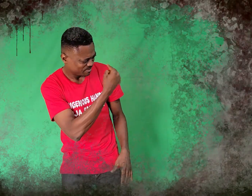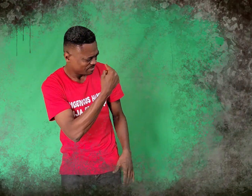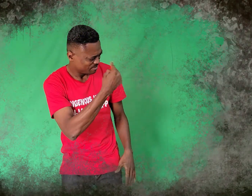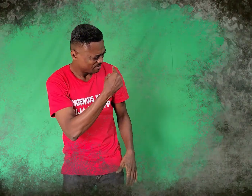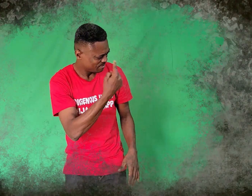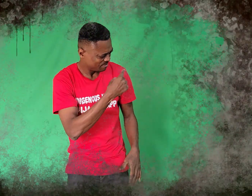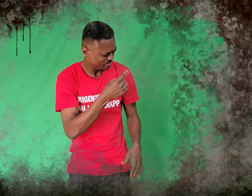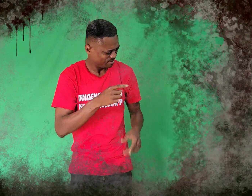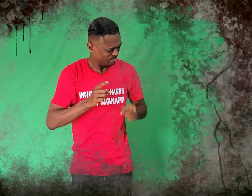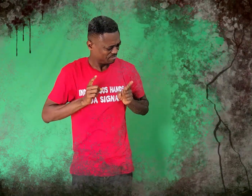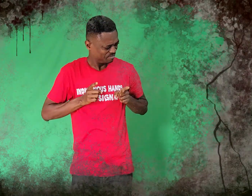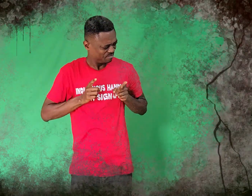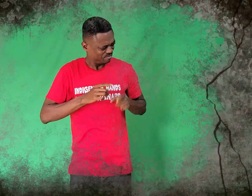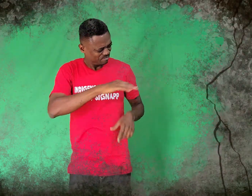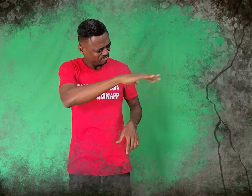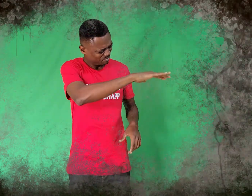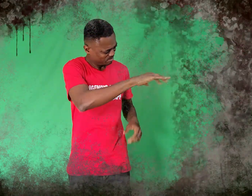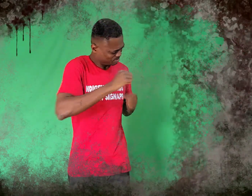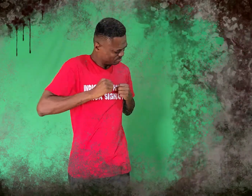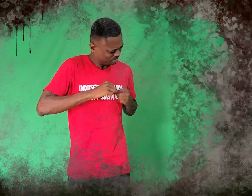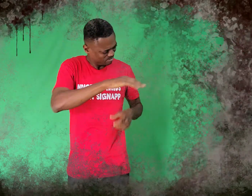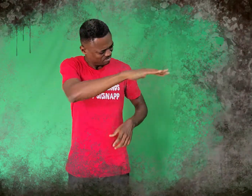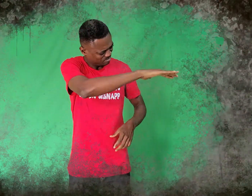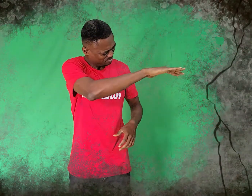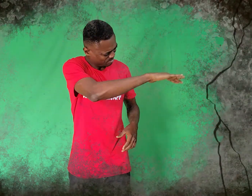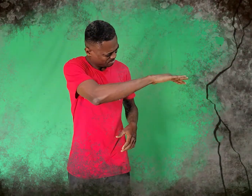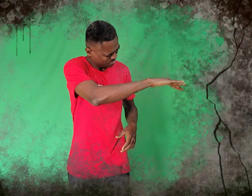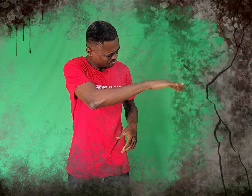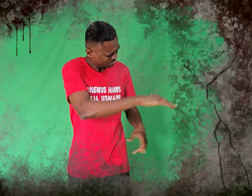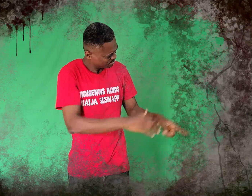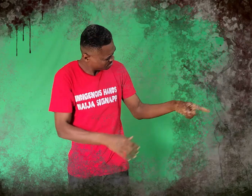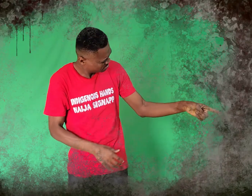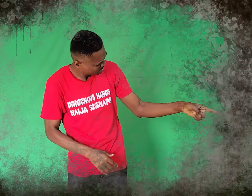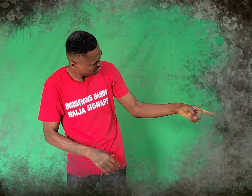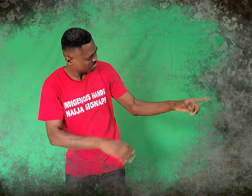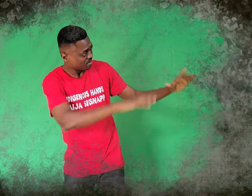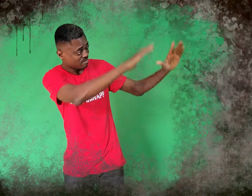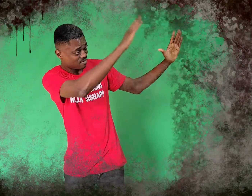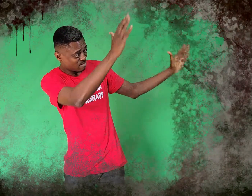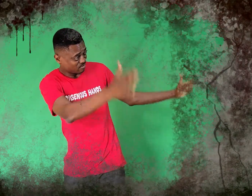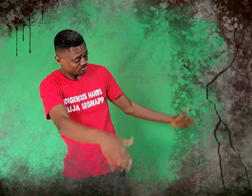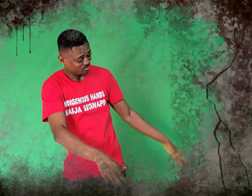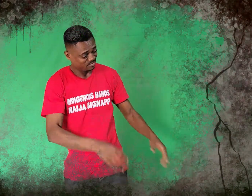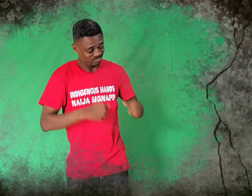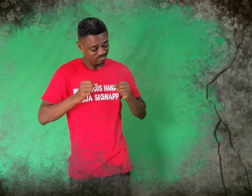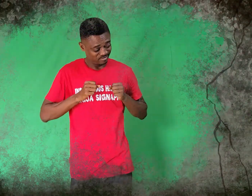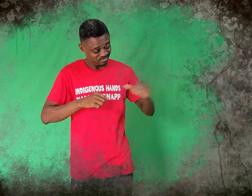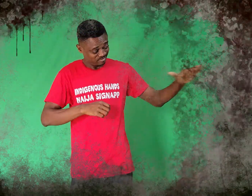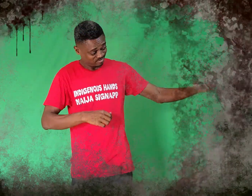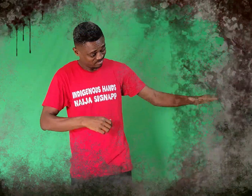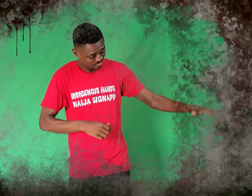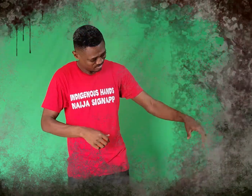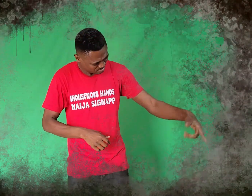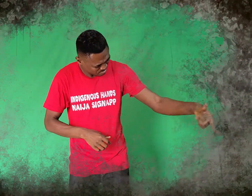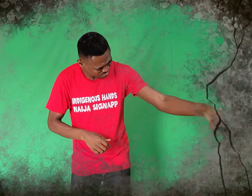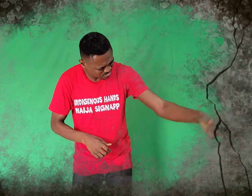that was so highly belittled down by colonialism whereby our languages were reduced to the point